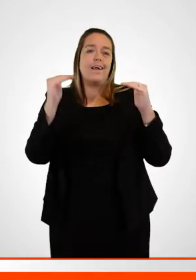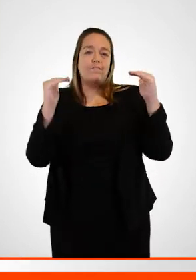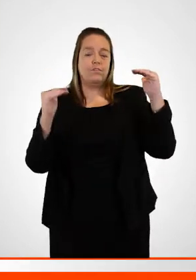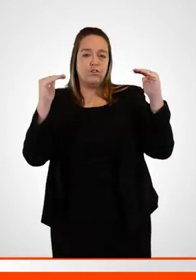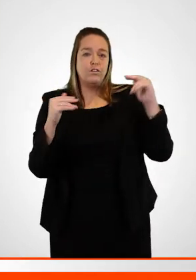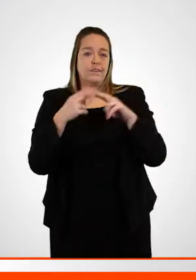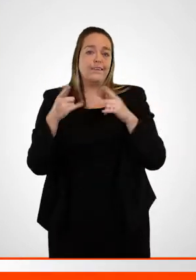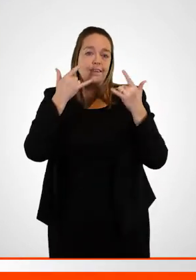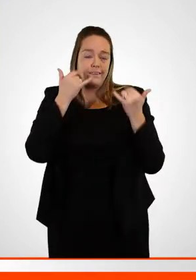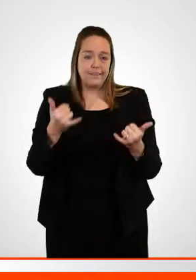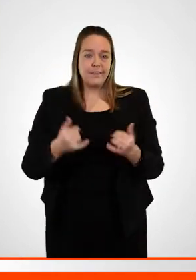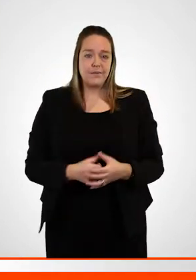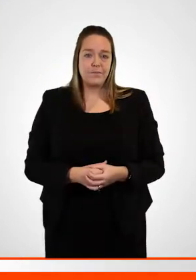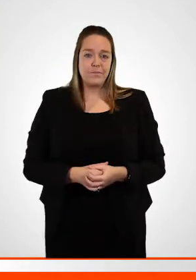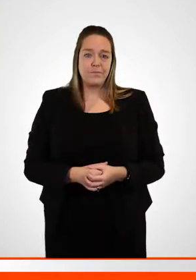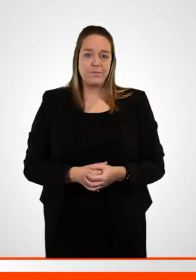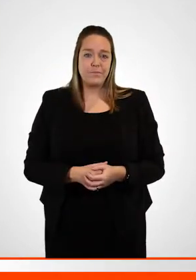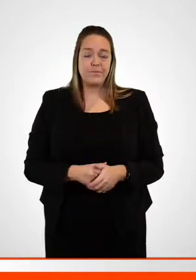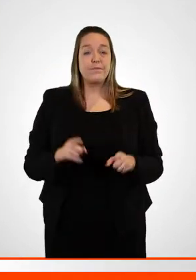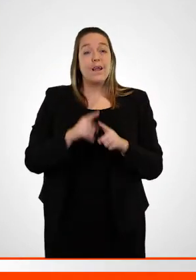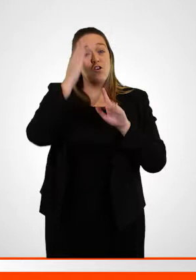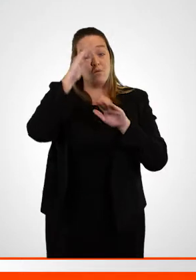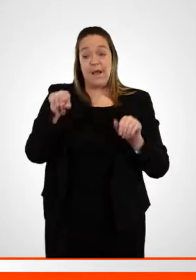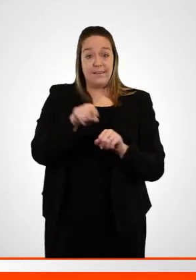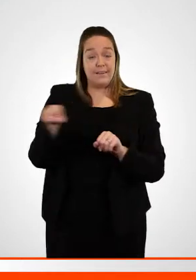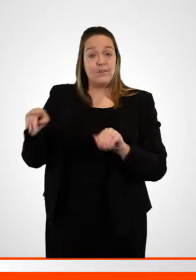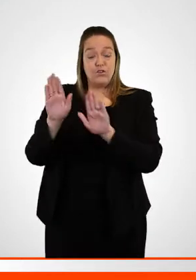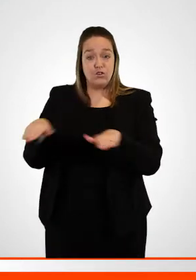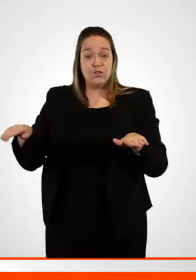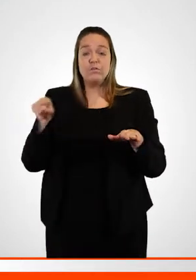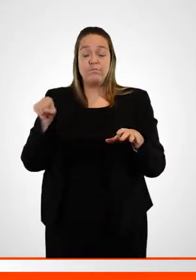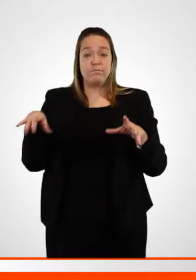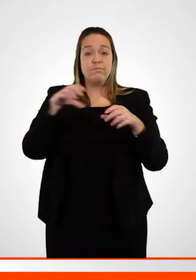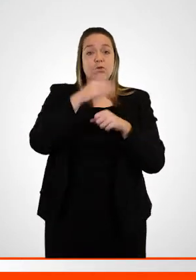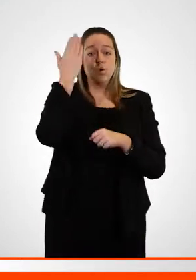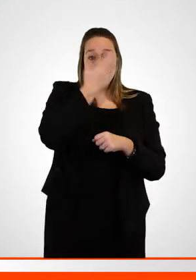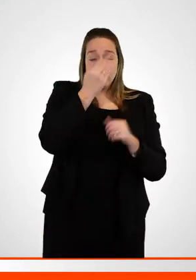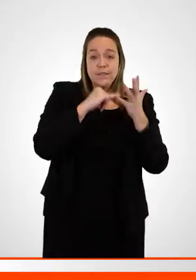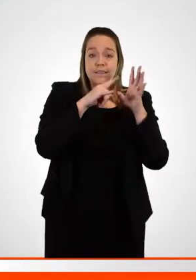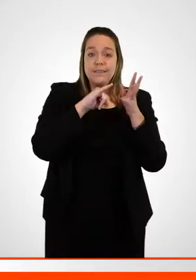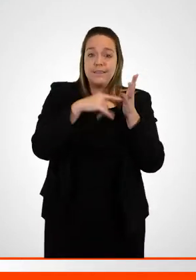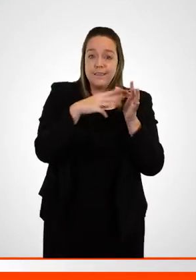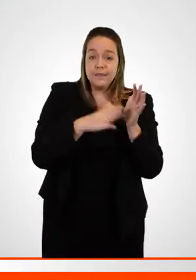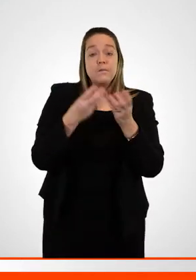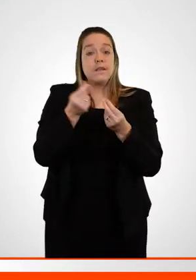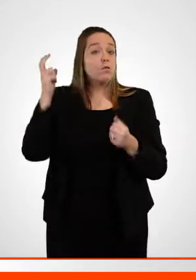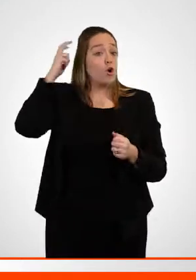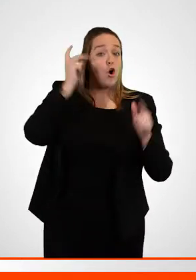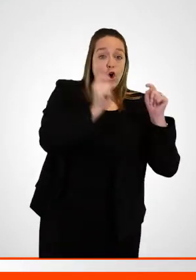Again, I just want to remind you, for this study, these were kiddies who were in the school system. Some of them had received cochlear implants early,